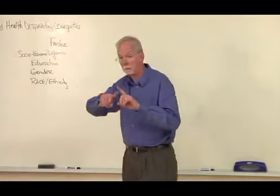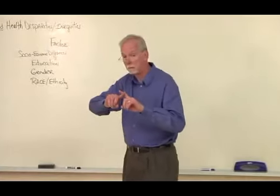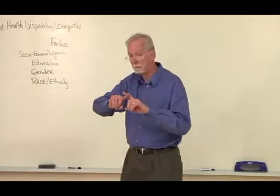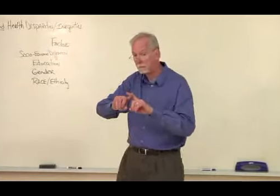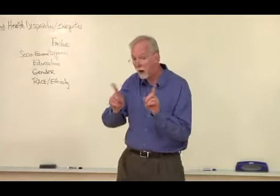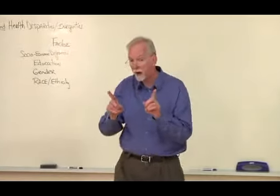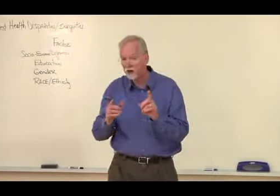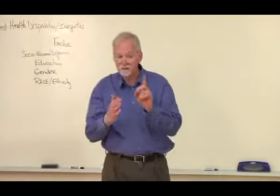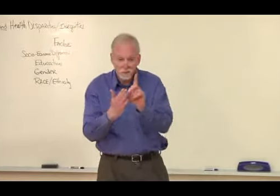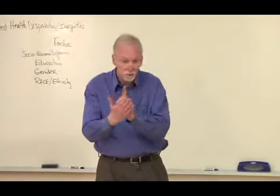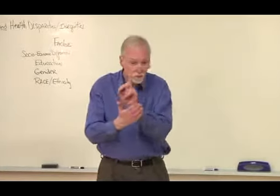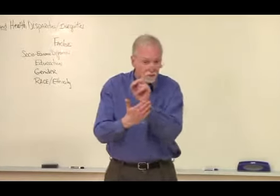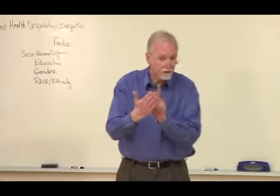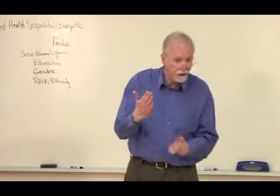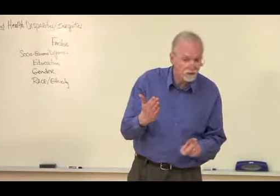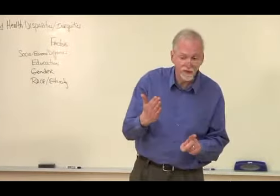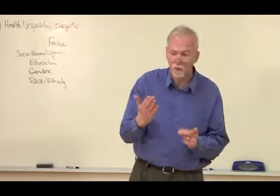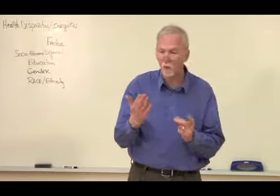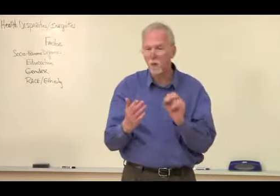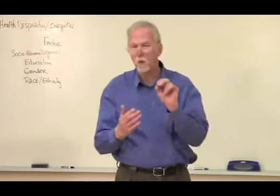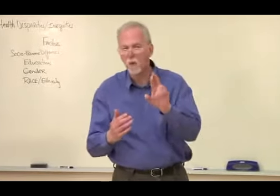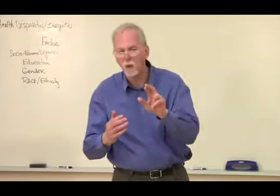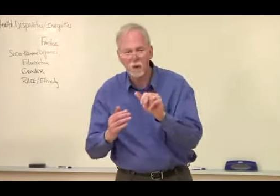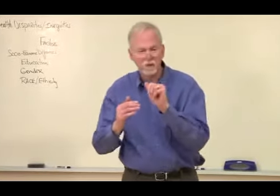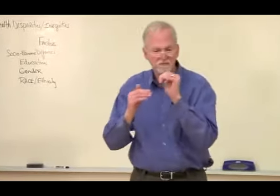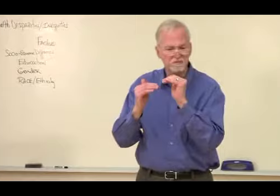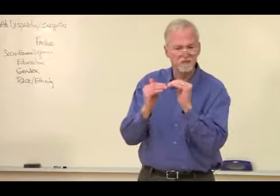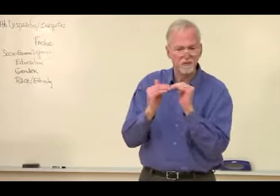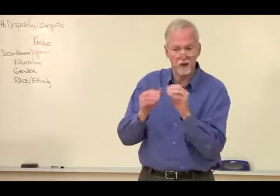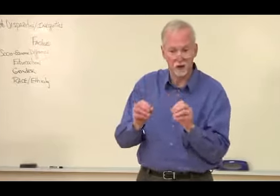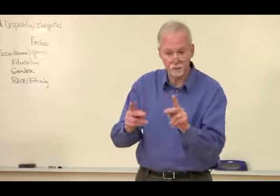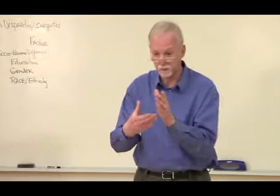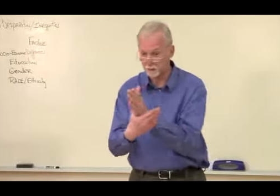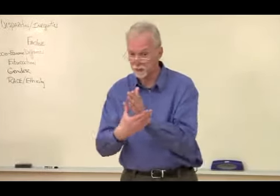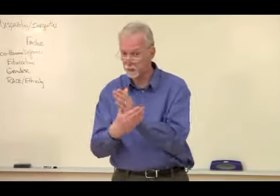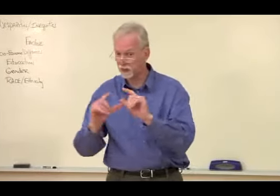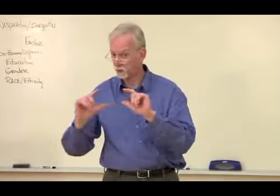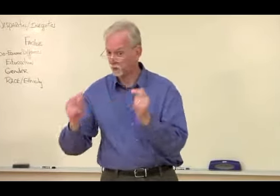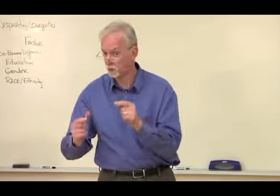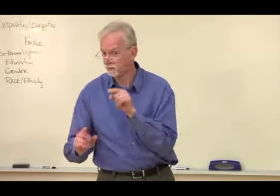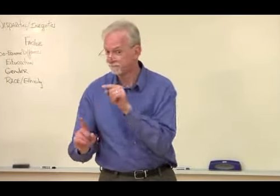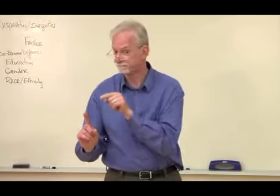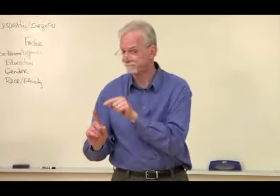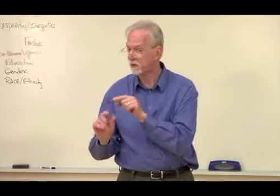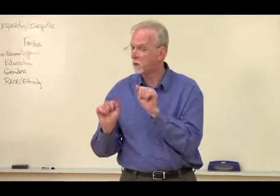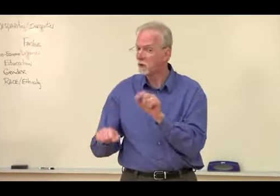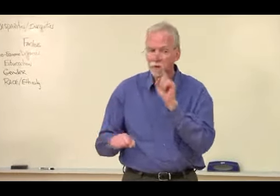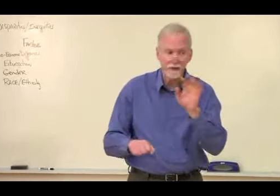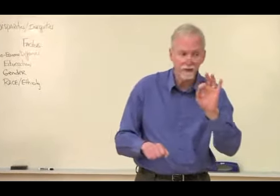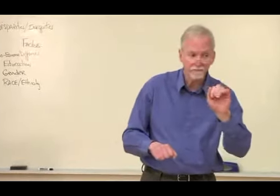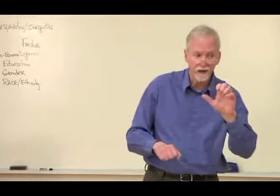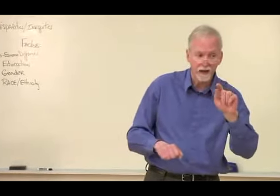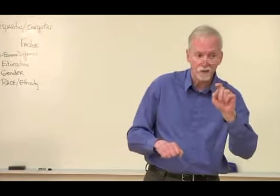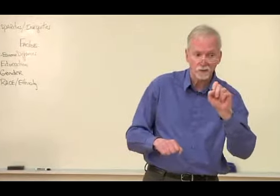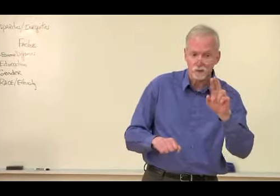But unequal treatment or unequal opportunities between groups